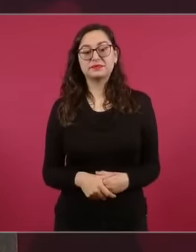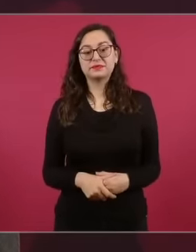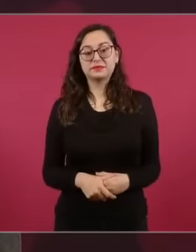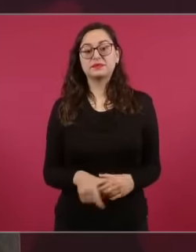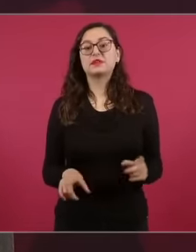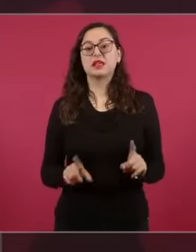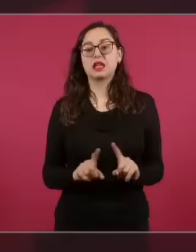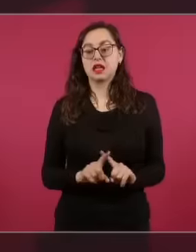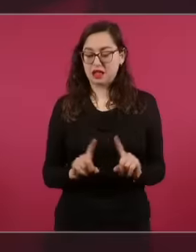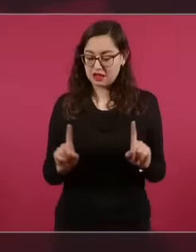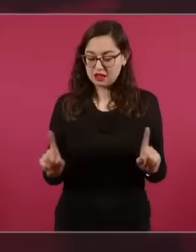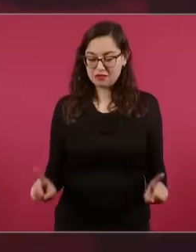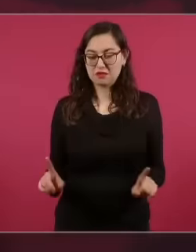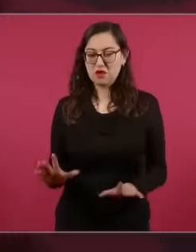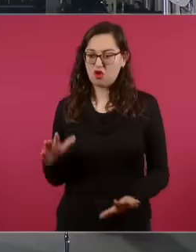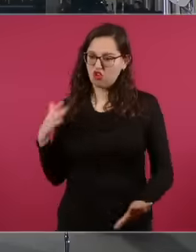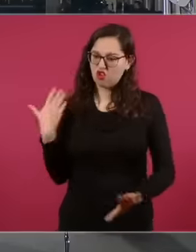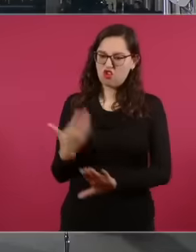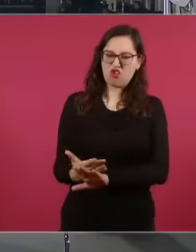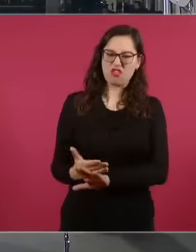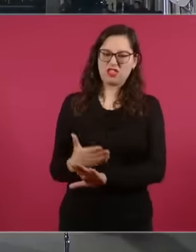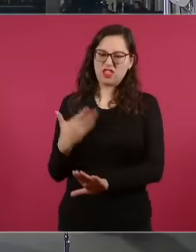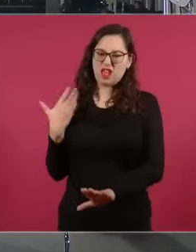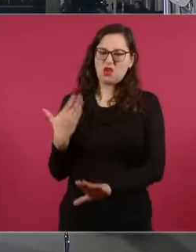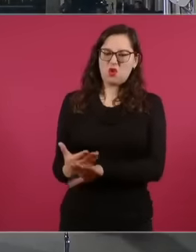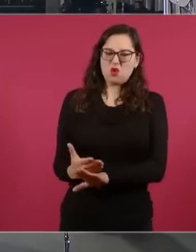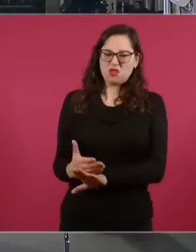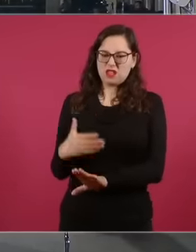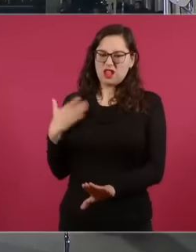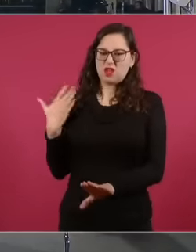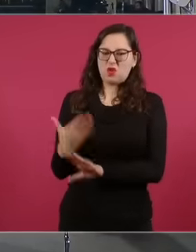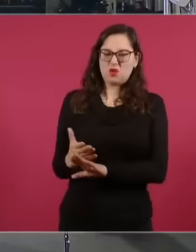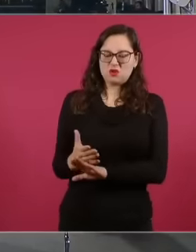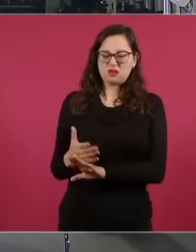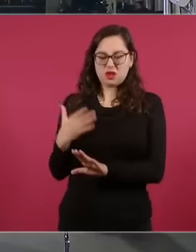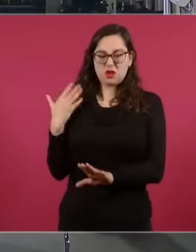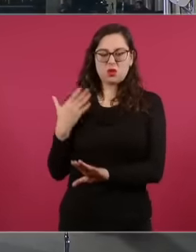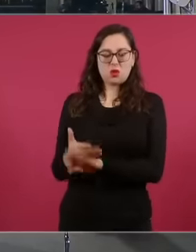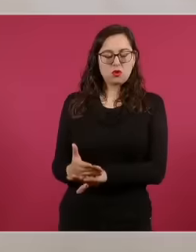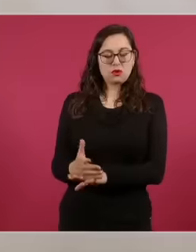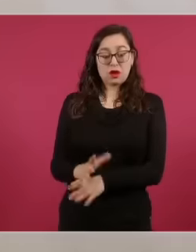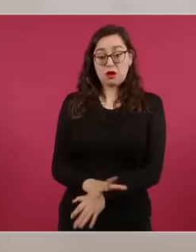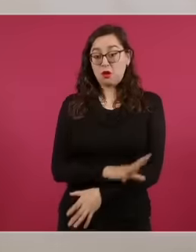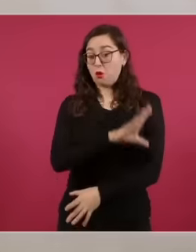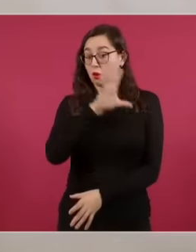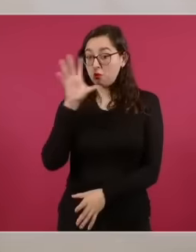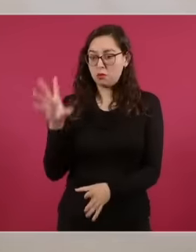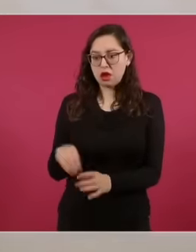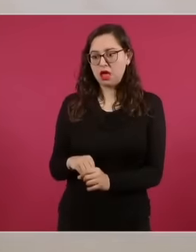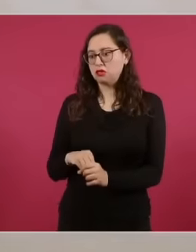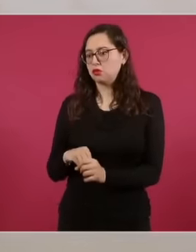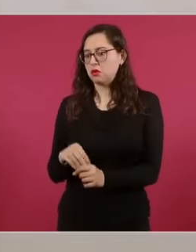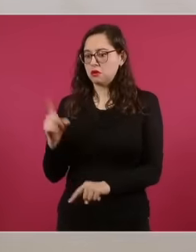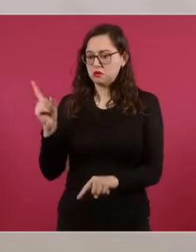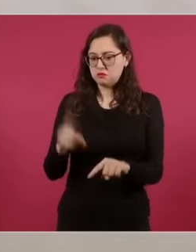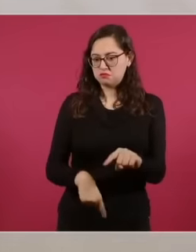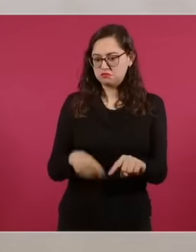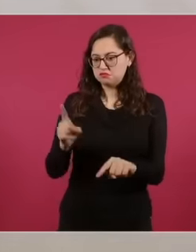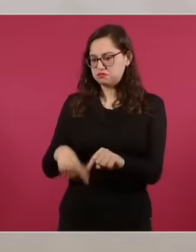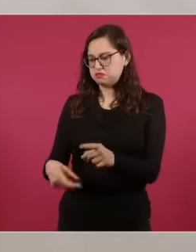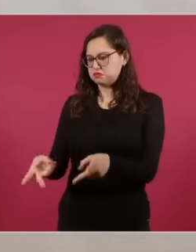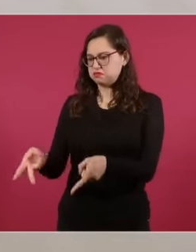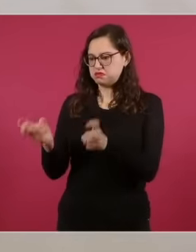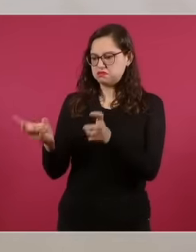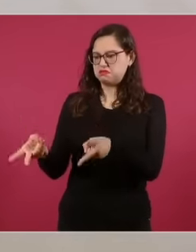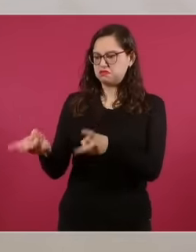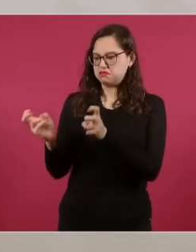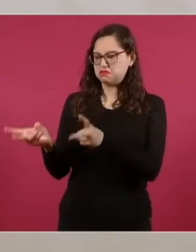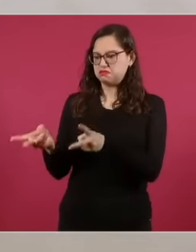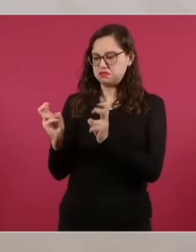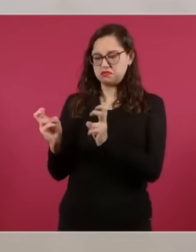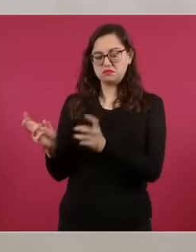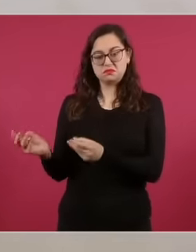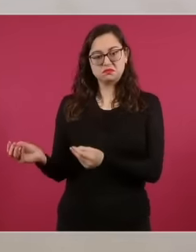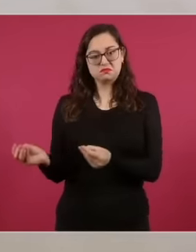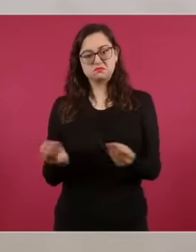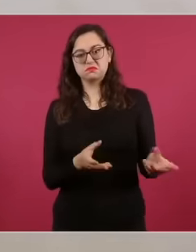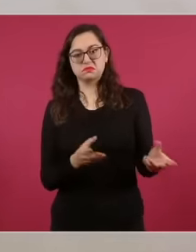taking away everything that had been achieved with the revolution of